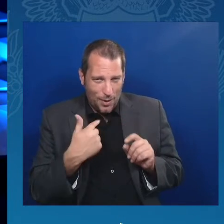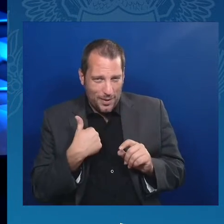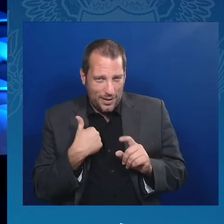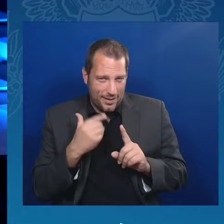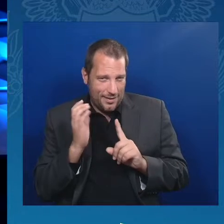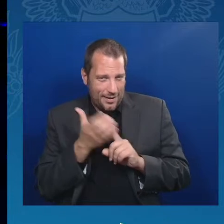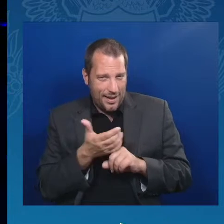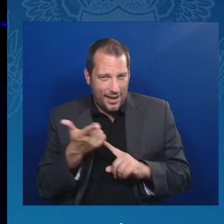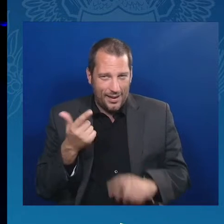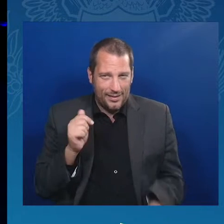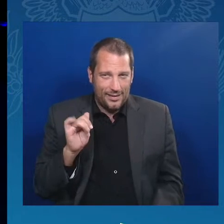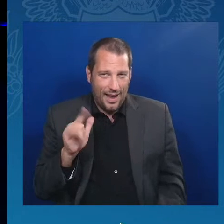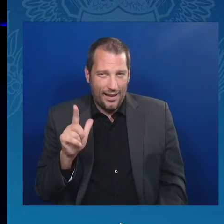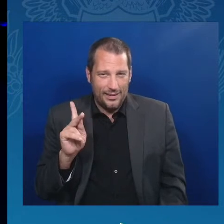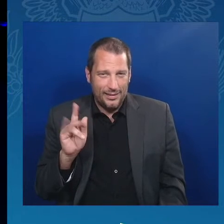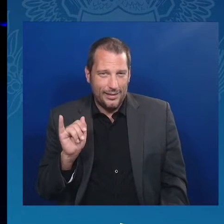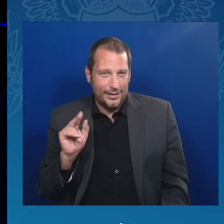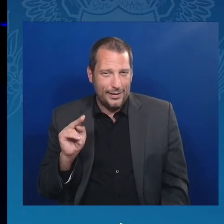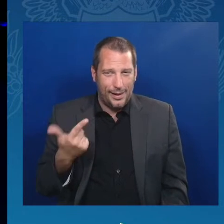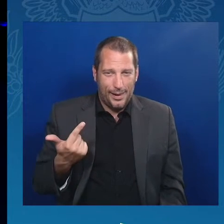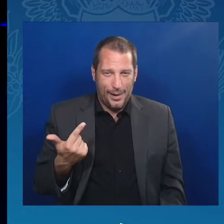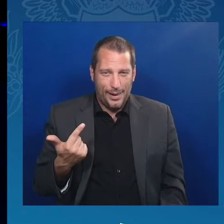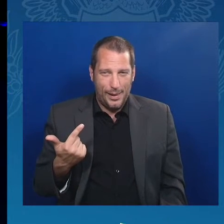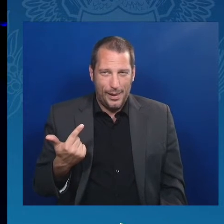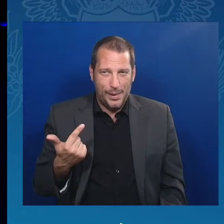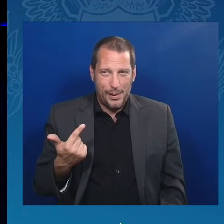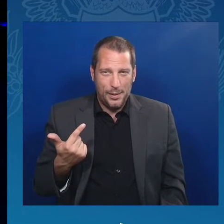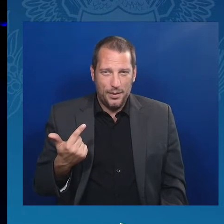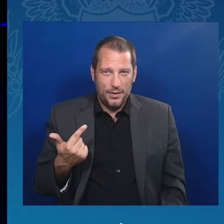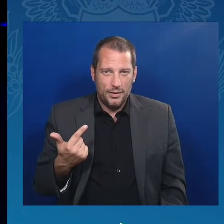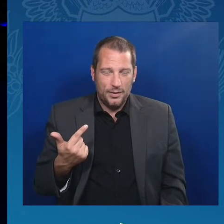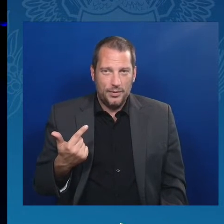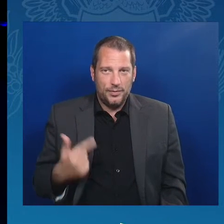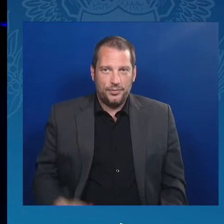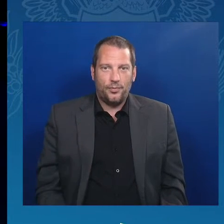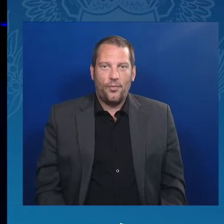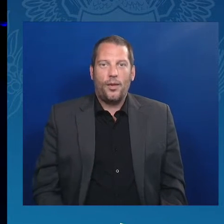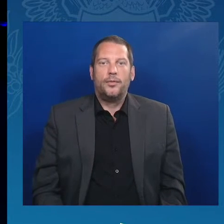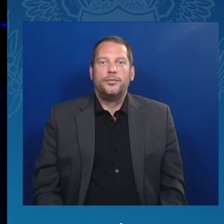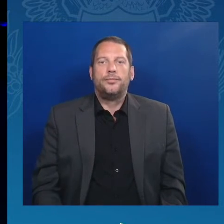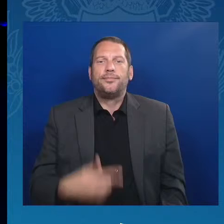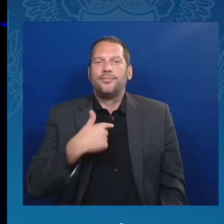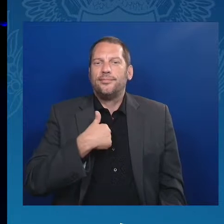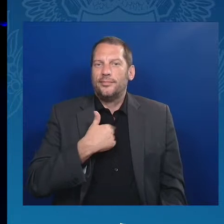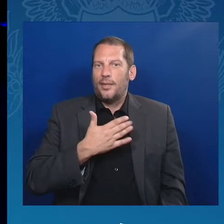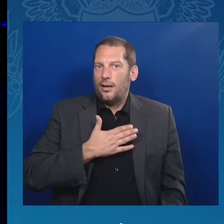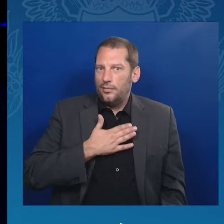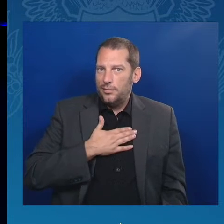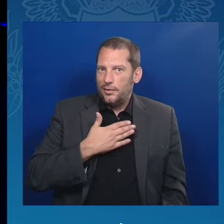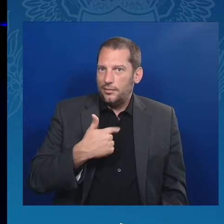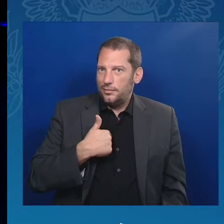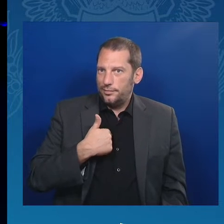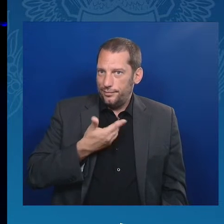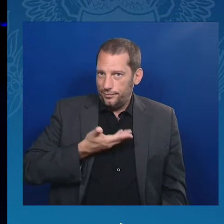Oh, I'm glad you asked me to do this, you know, because we've talked many times. The Vice President: I'm so glad you've made the time to do it, Steve.